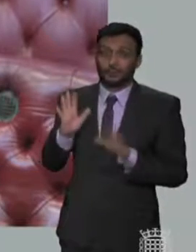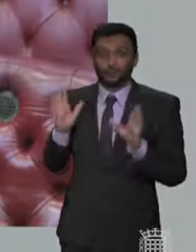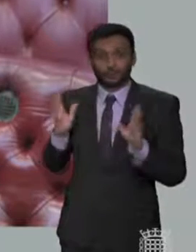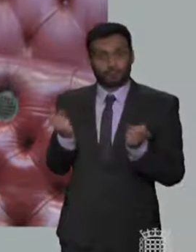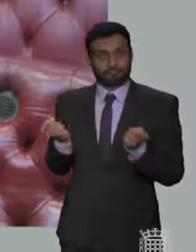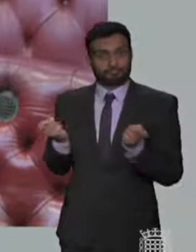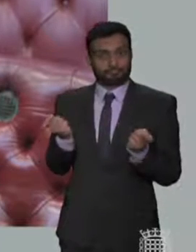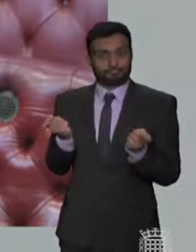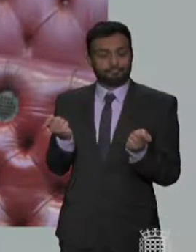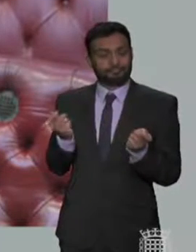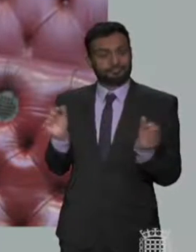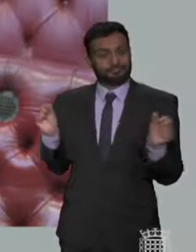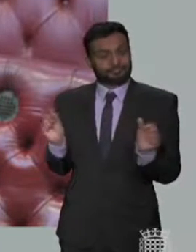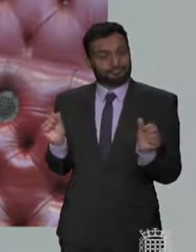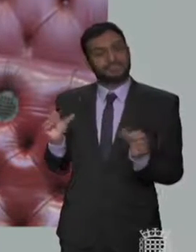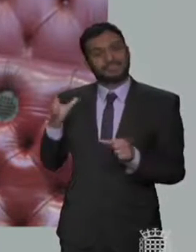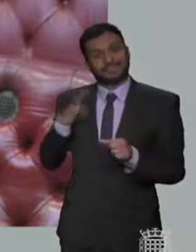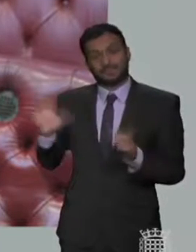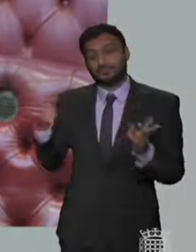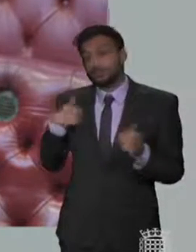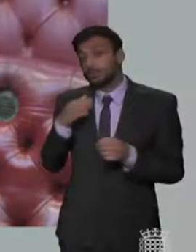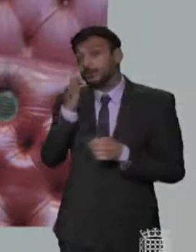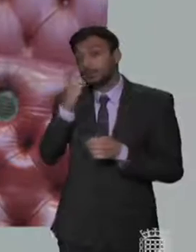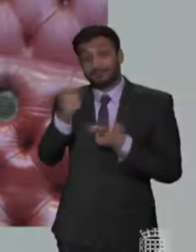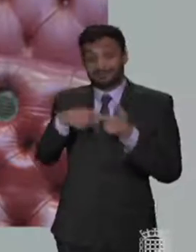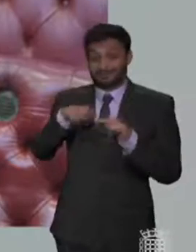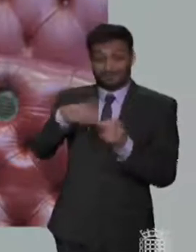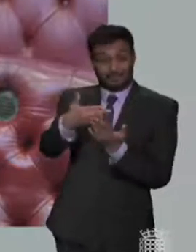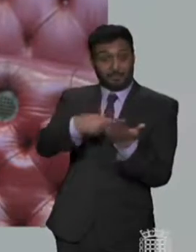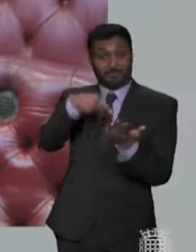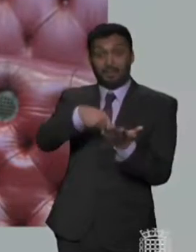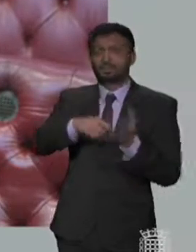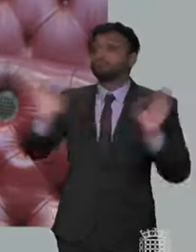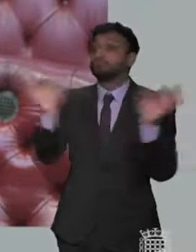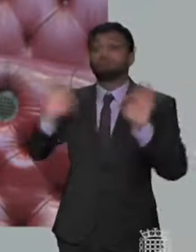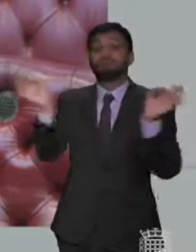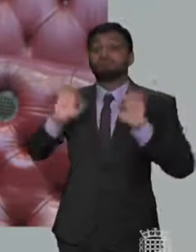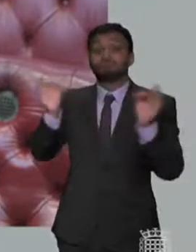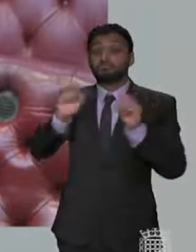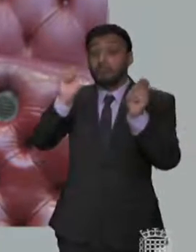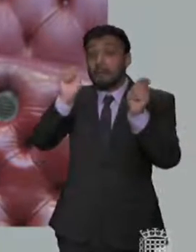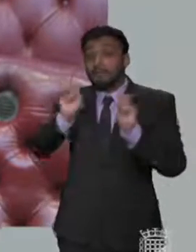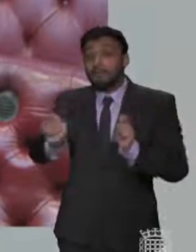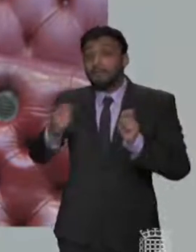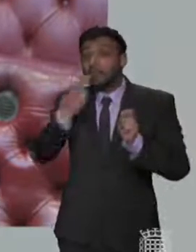assure the house that if no amendments are tabled that this bill will definitely be passed before